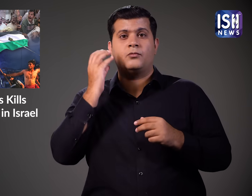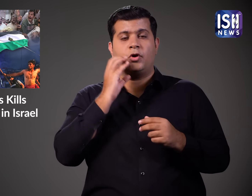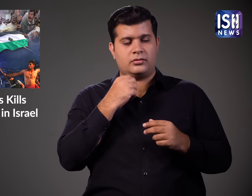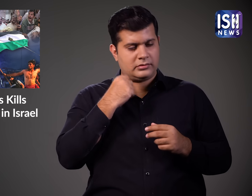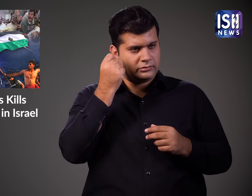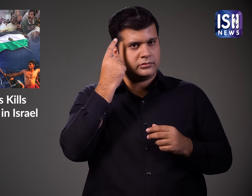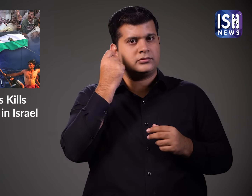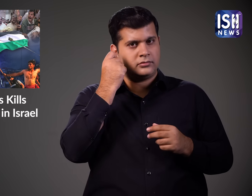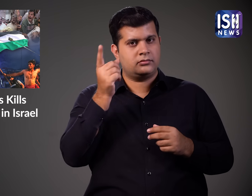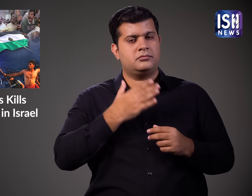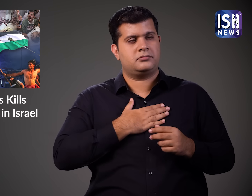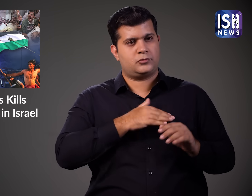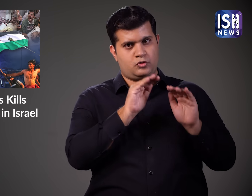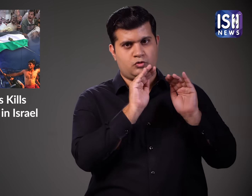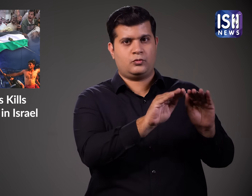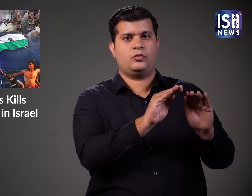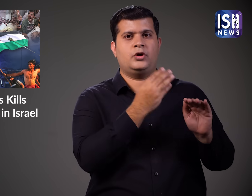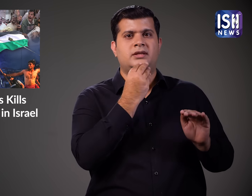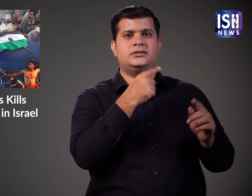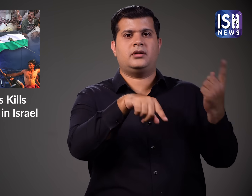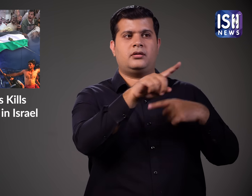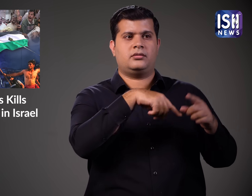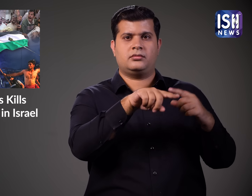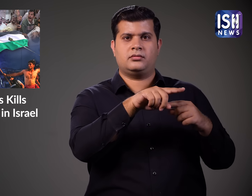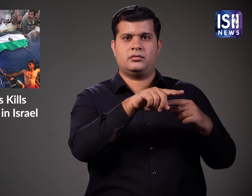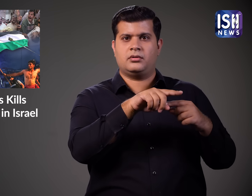He assured Israeli PM that India stands with Israel in this difficult hour.